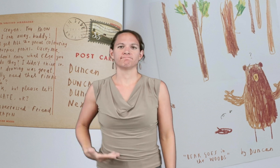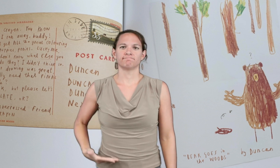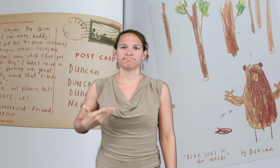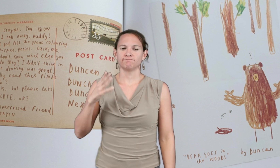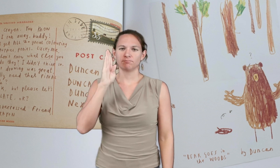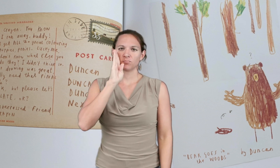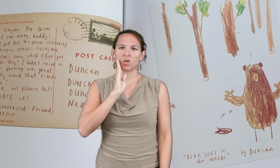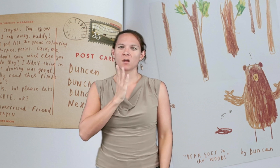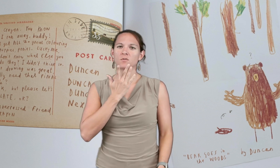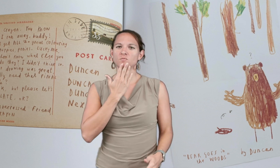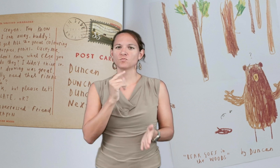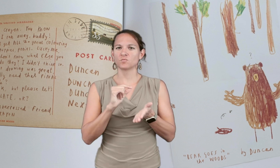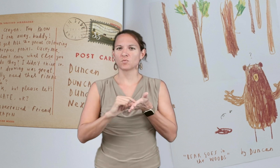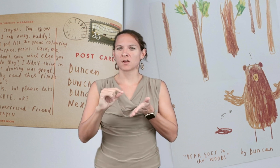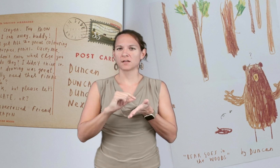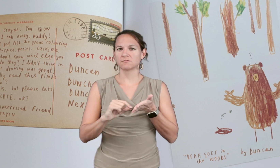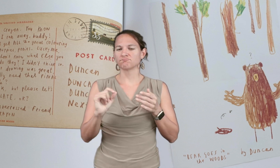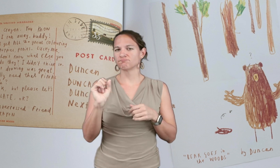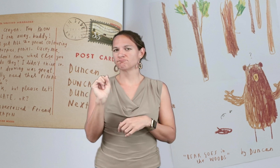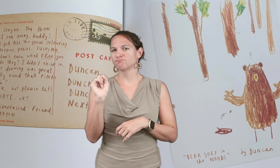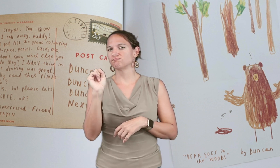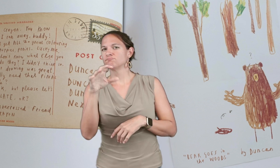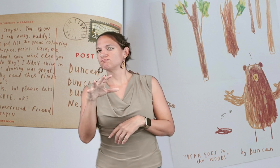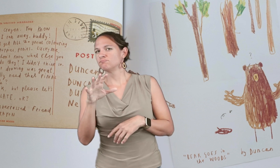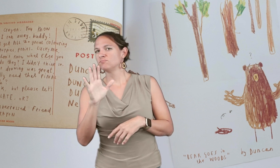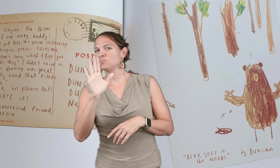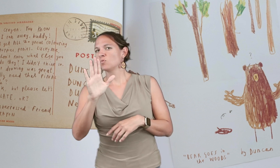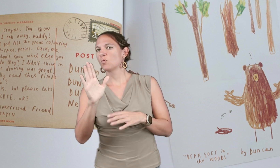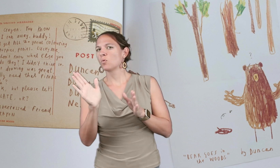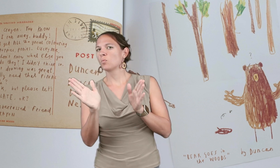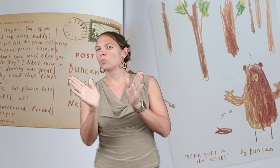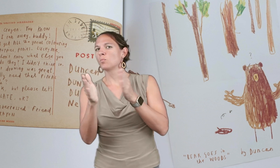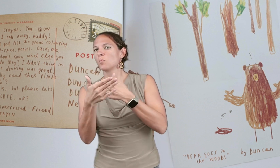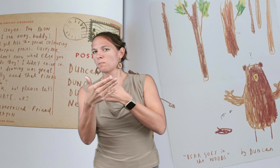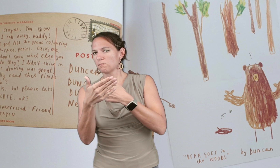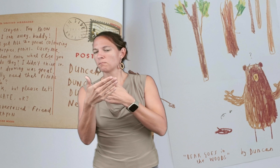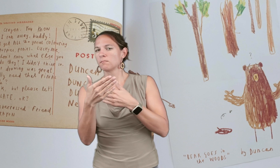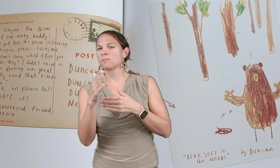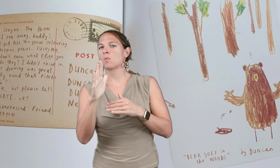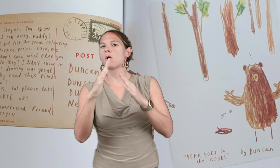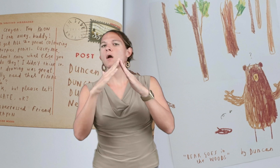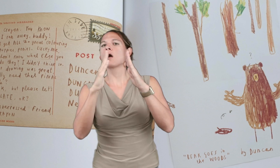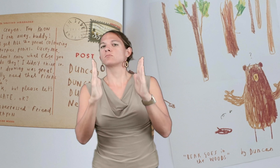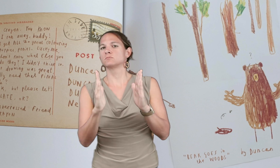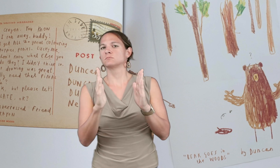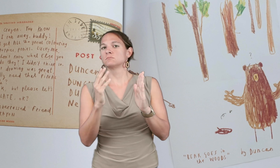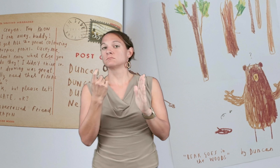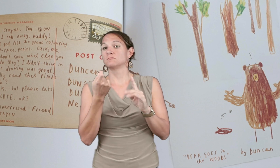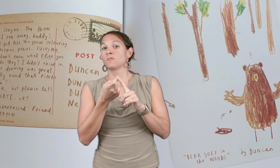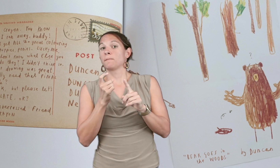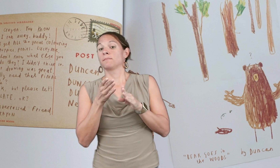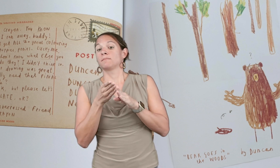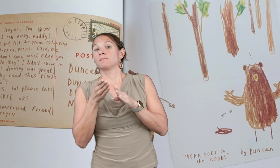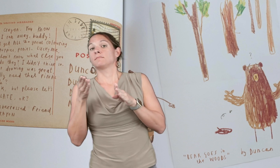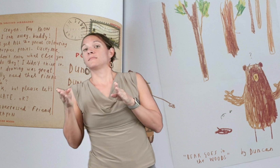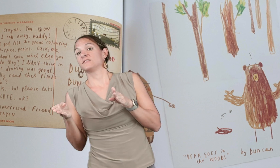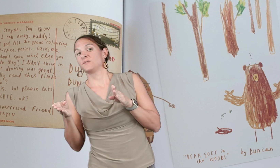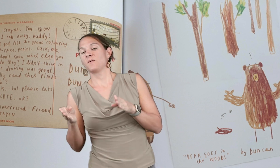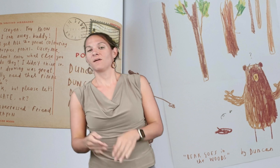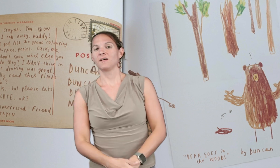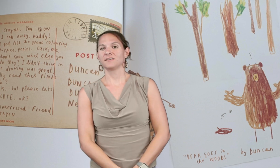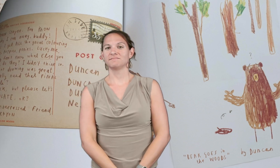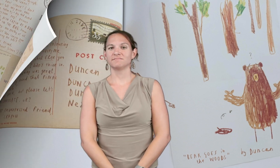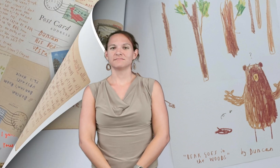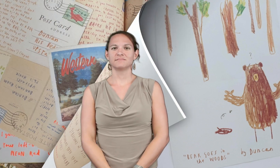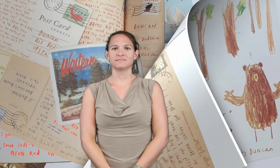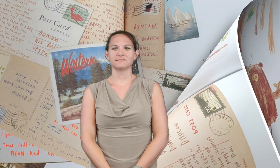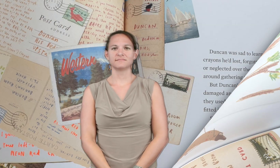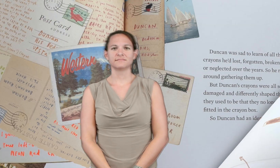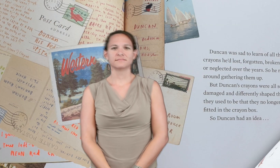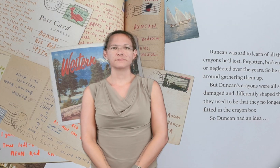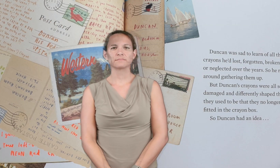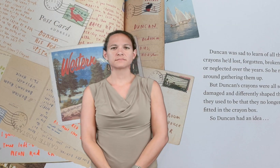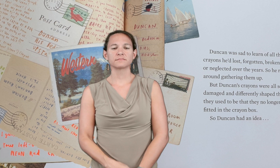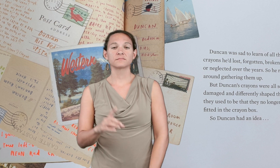very embarrassed friend, Brown Crayon. Sent to your room in your house from next door.”